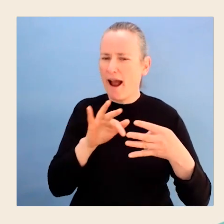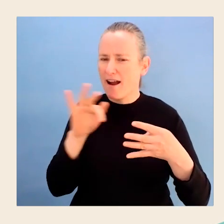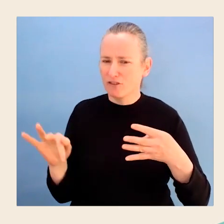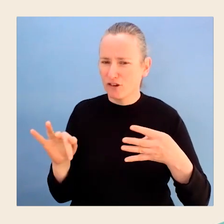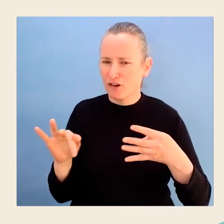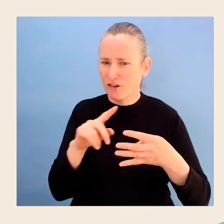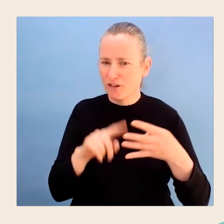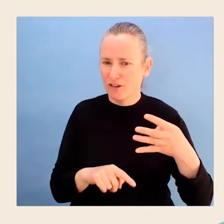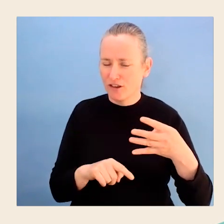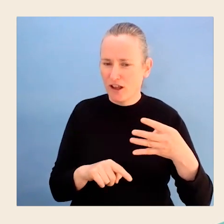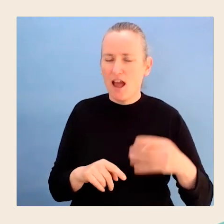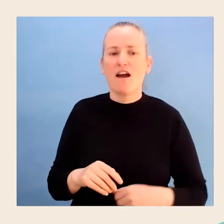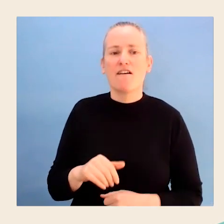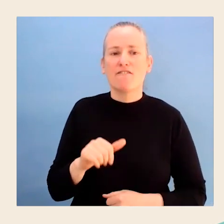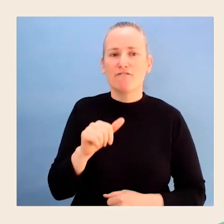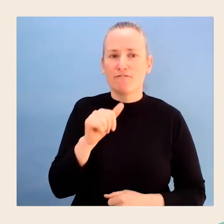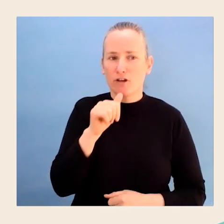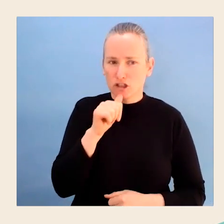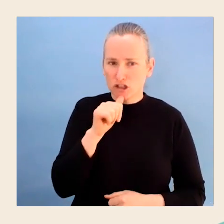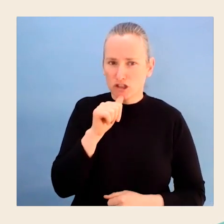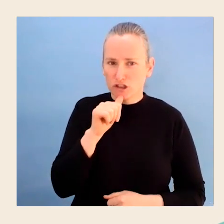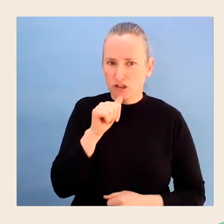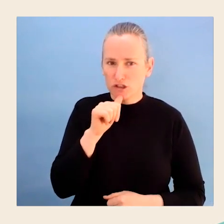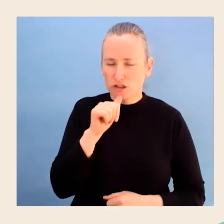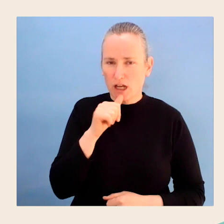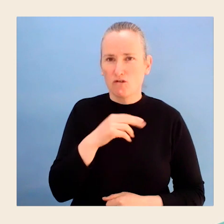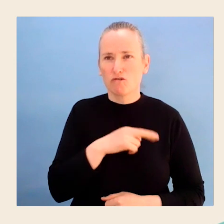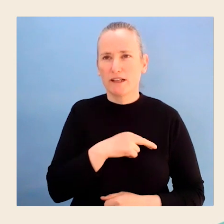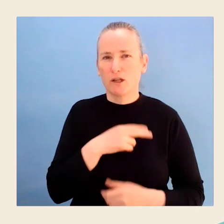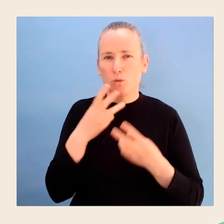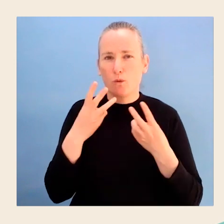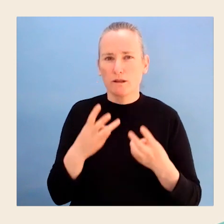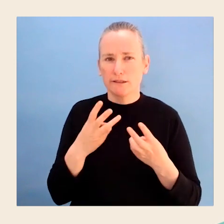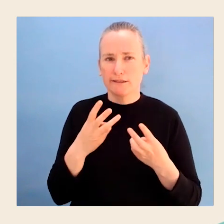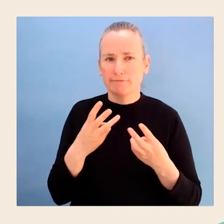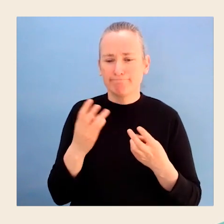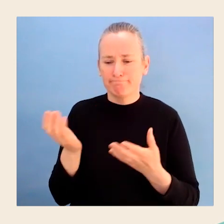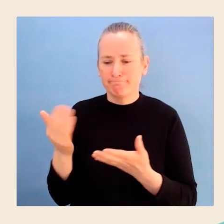So first for me, I really wanted to put together a real mix,